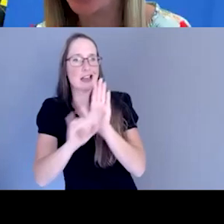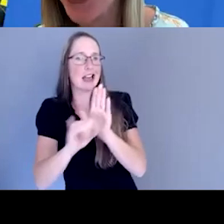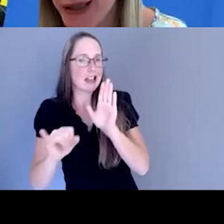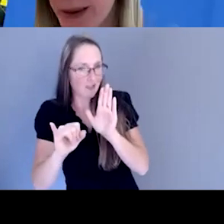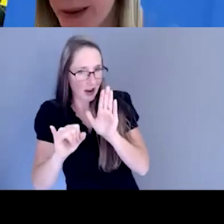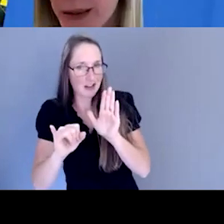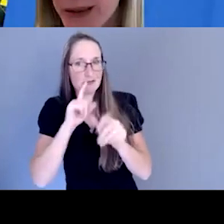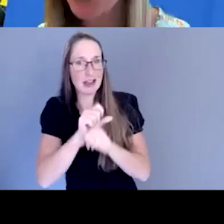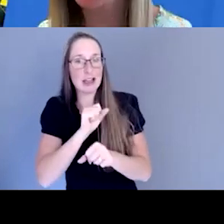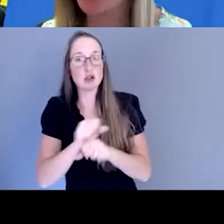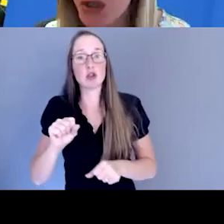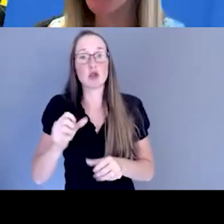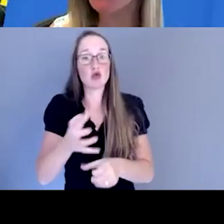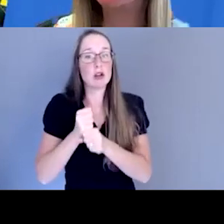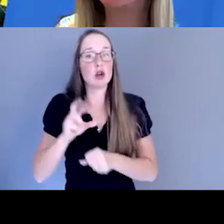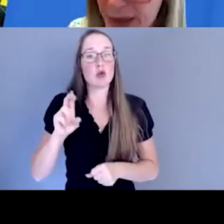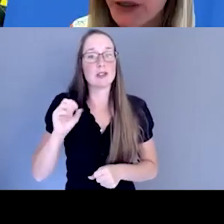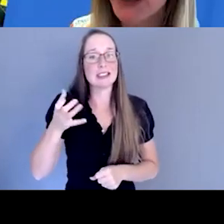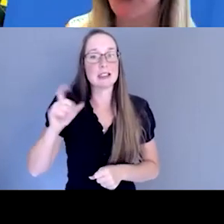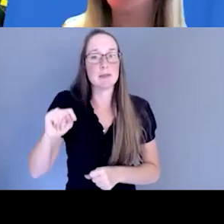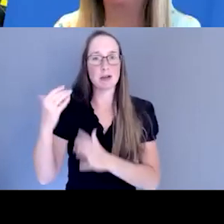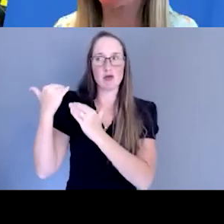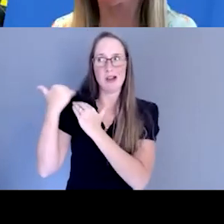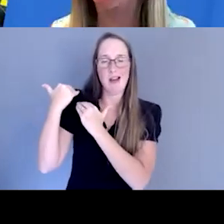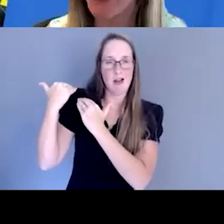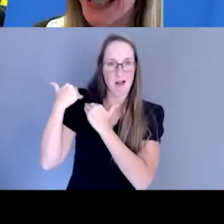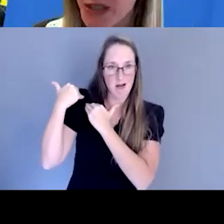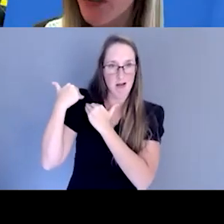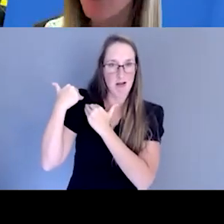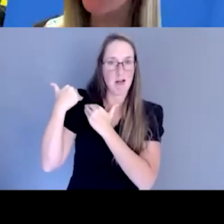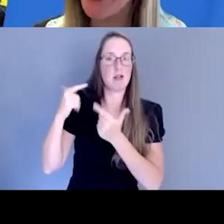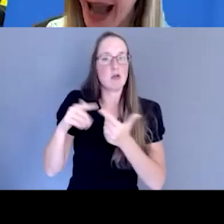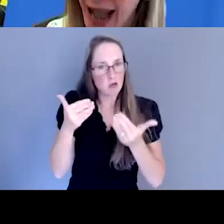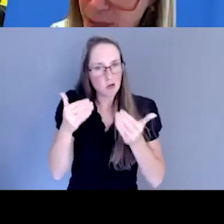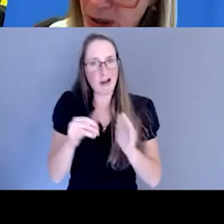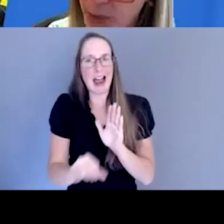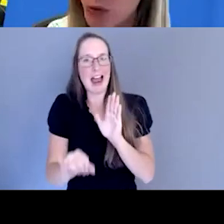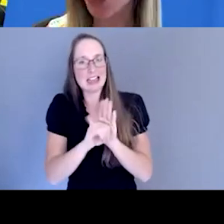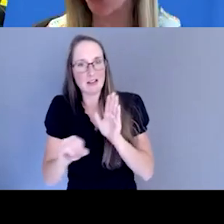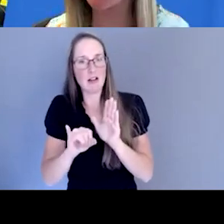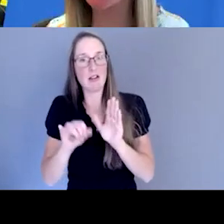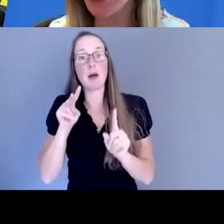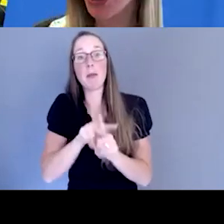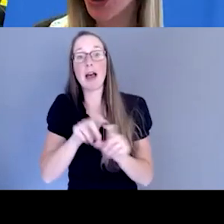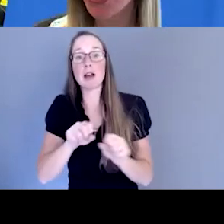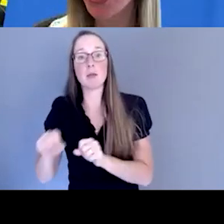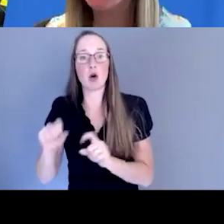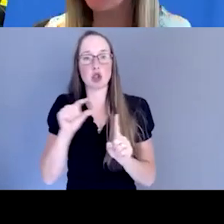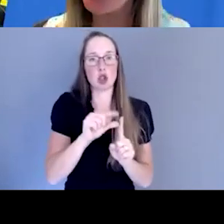a recipient's responsibility to identify the applicable terms and conditions that